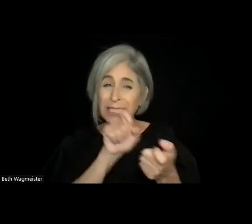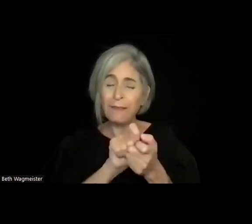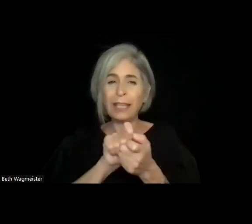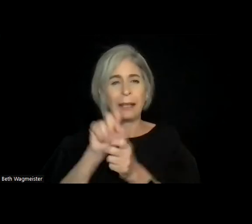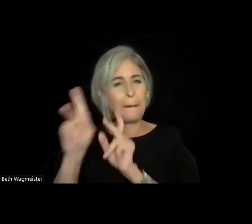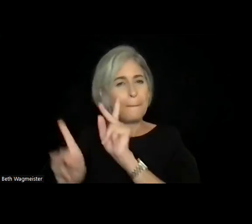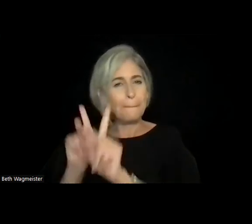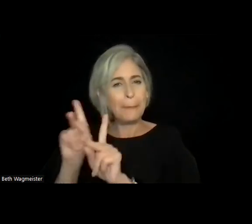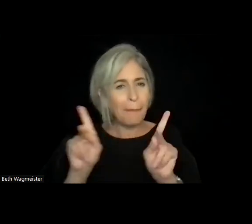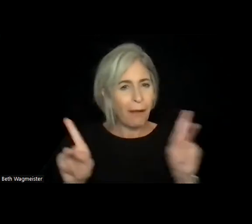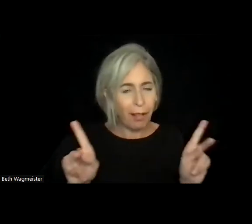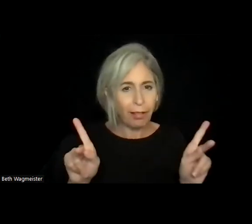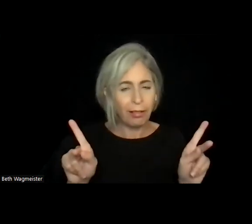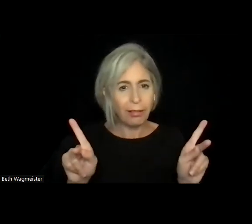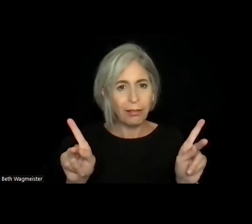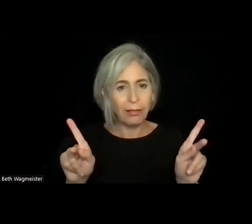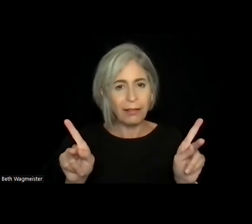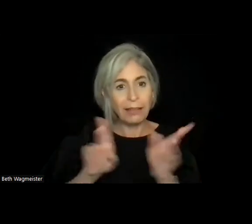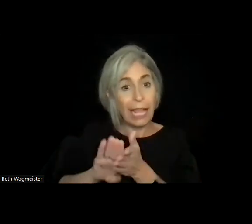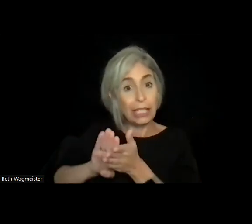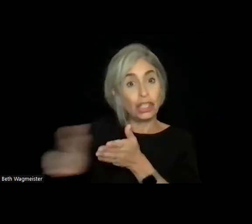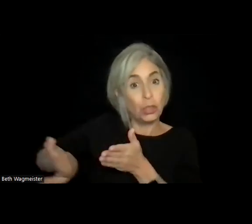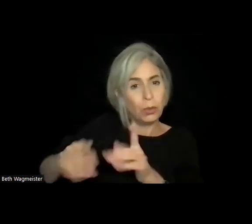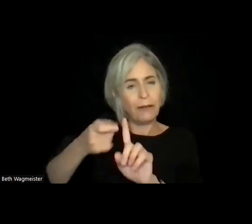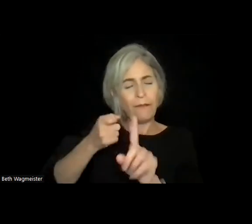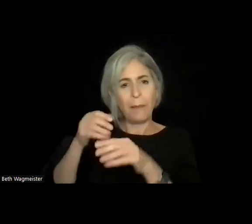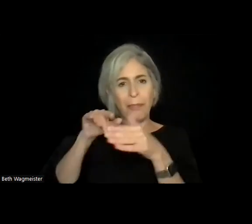would not support the science of a study without